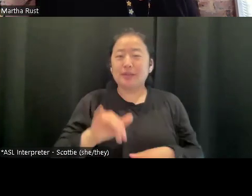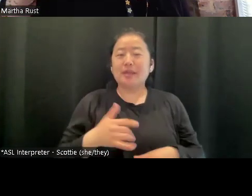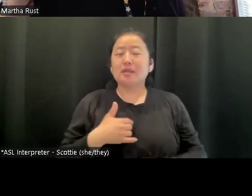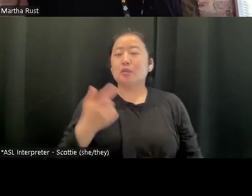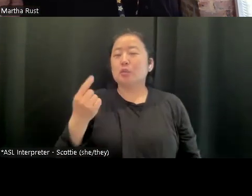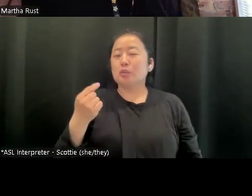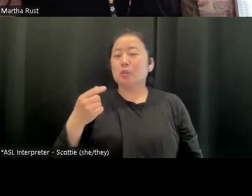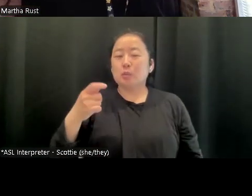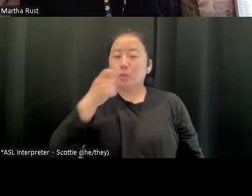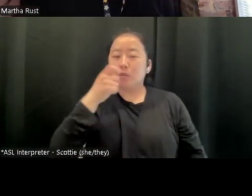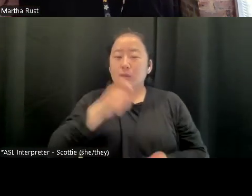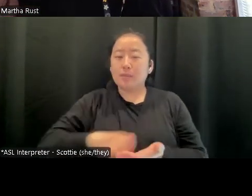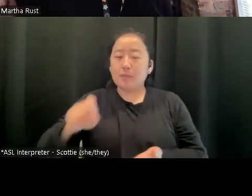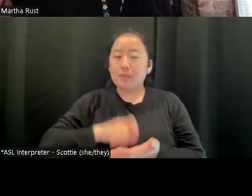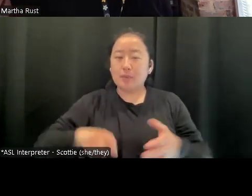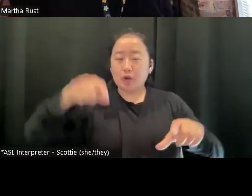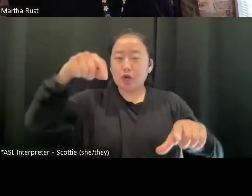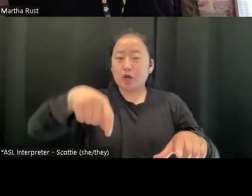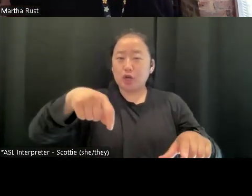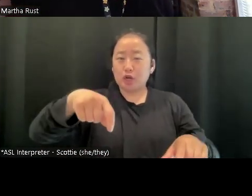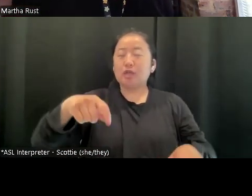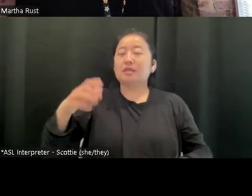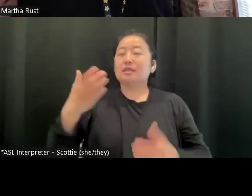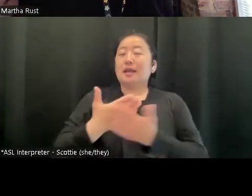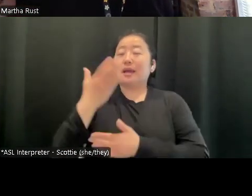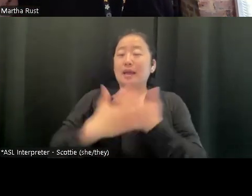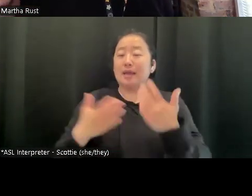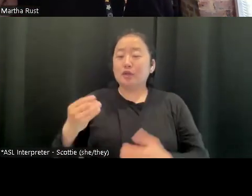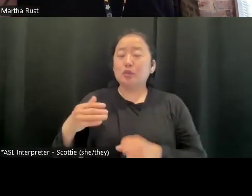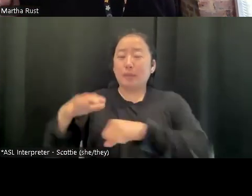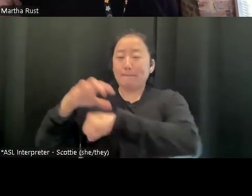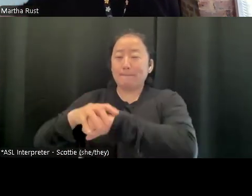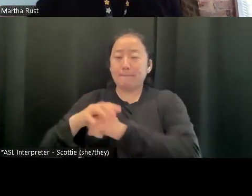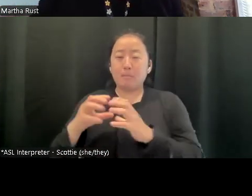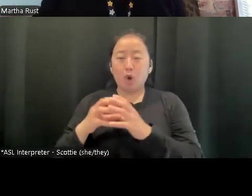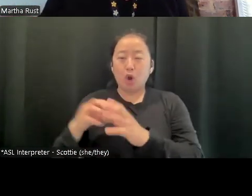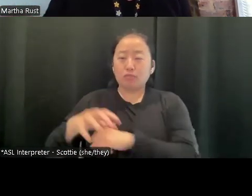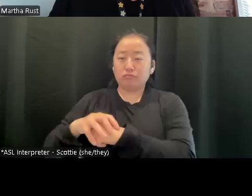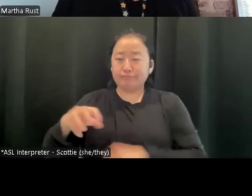and then his hand and on a ball that's helping him hold that and color that page, a guided